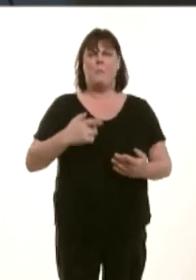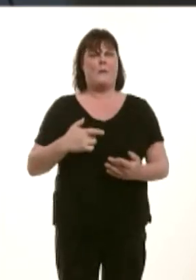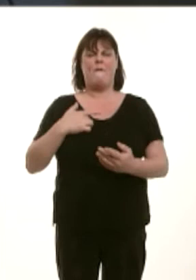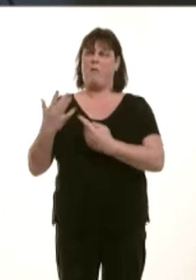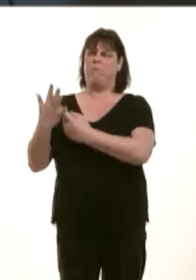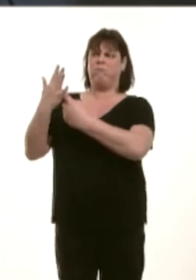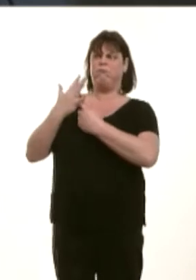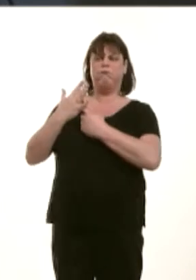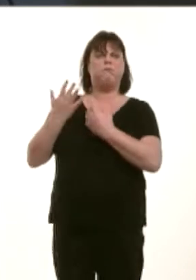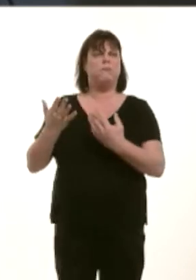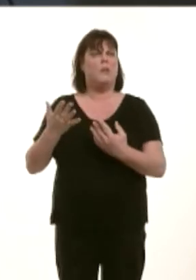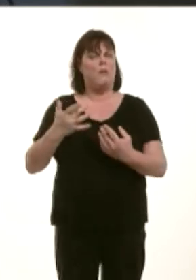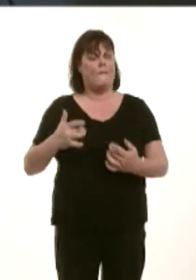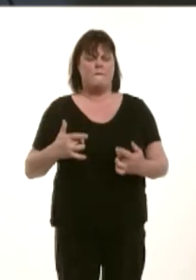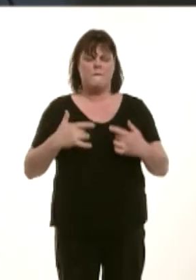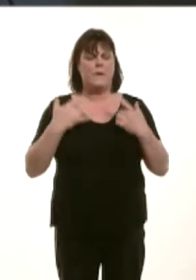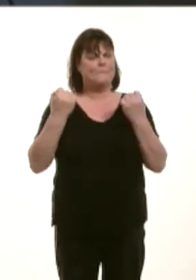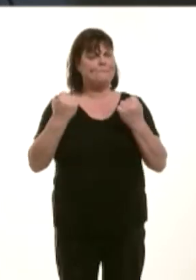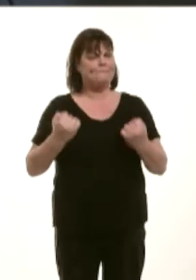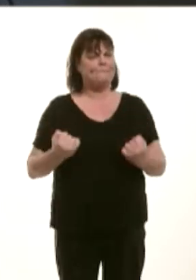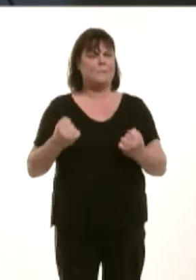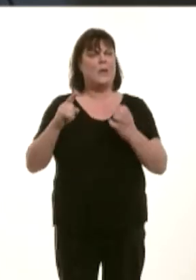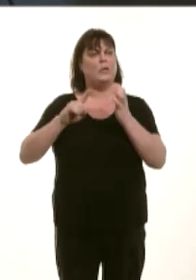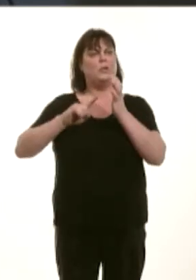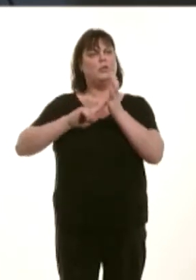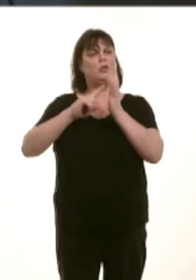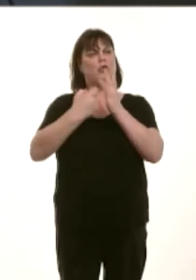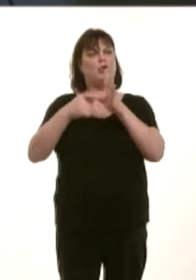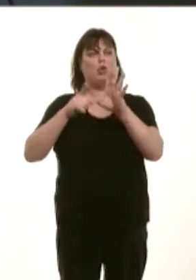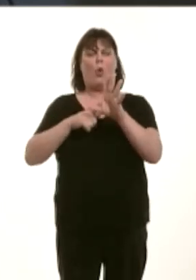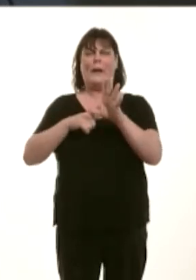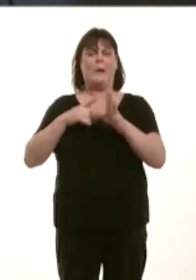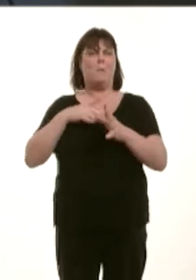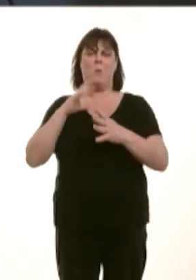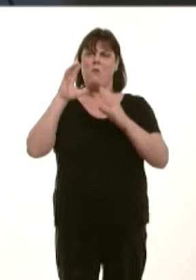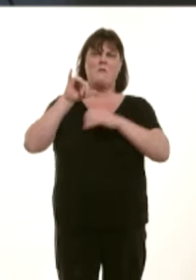It would appear to me that it’s the Tories' response to the threat of UKIP that is at the heart of this policy.